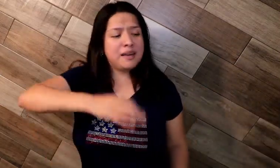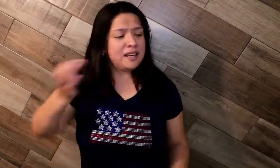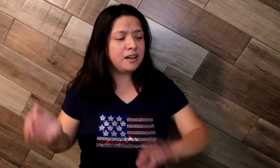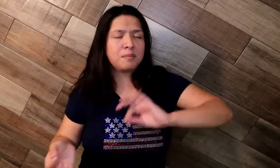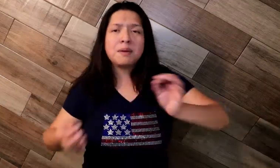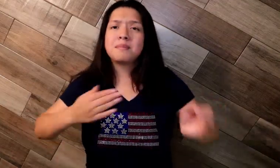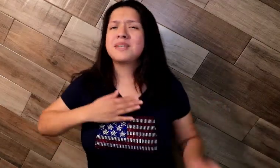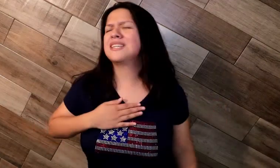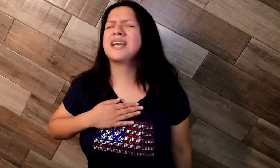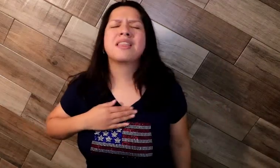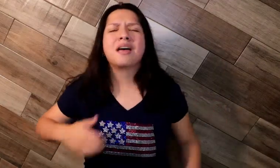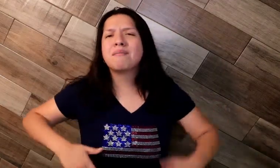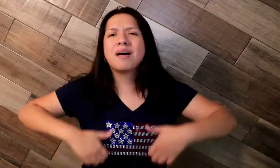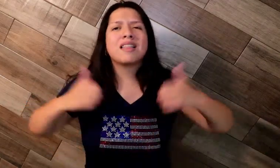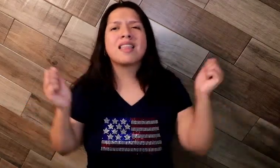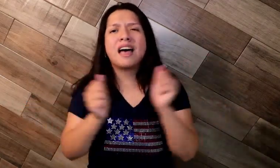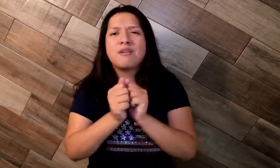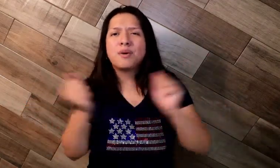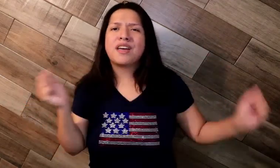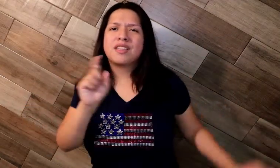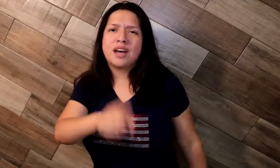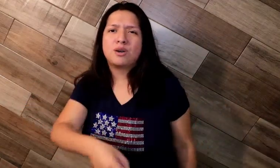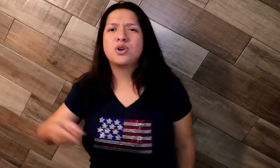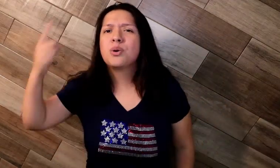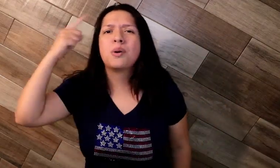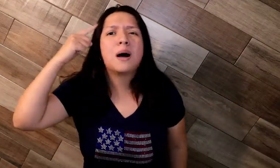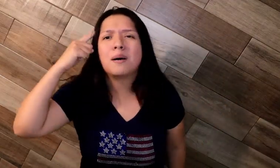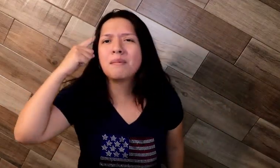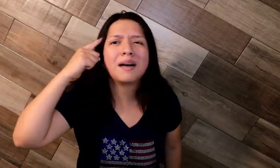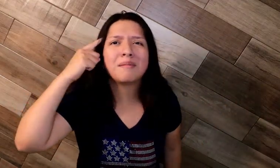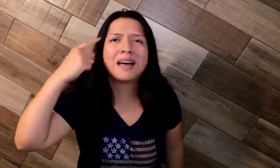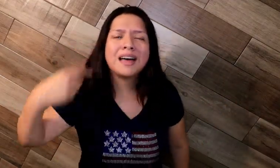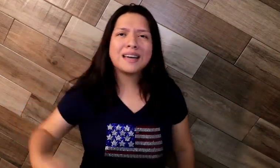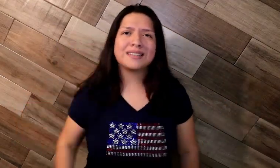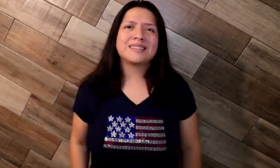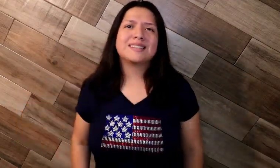I'm picking up the pieces of my life without you on my mind